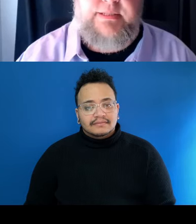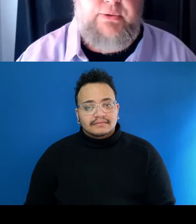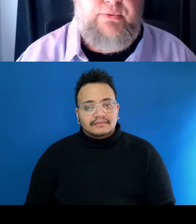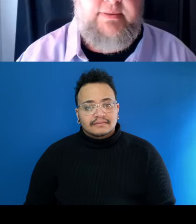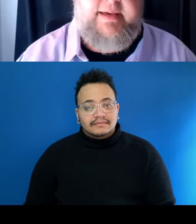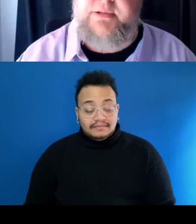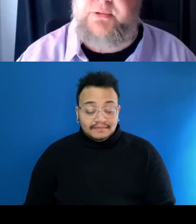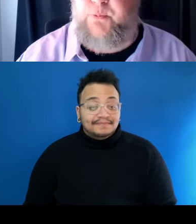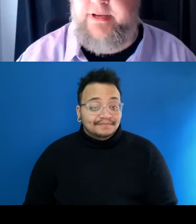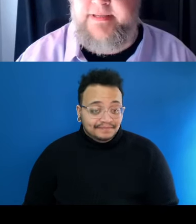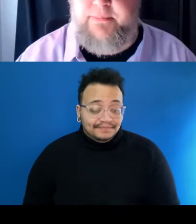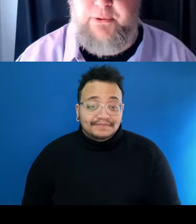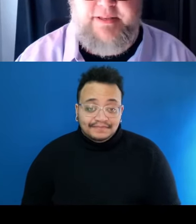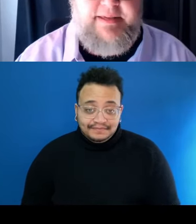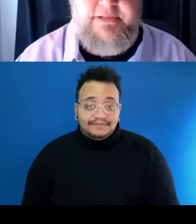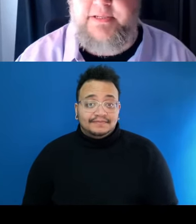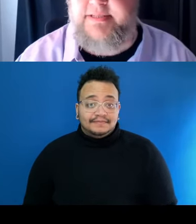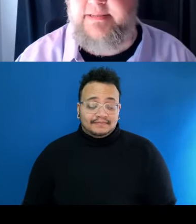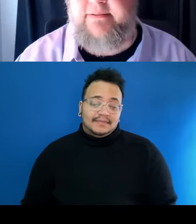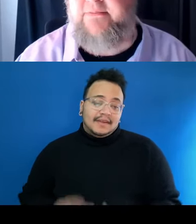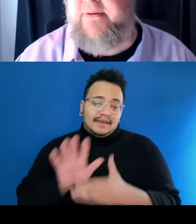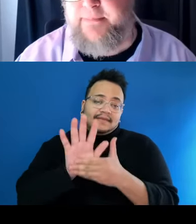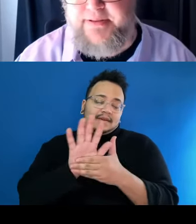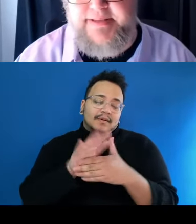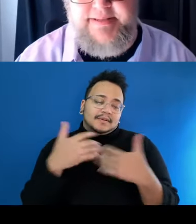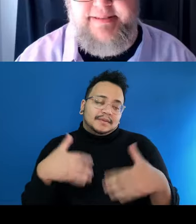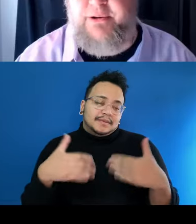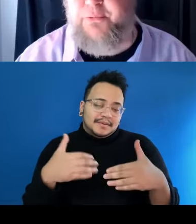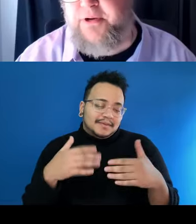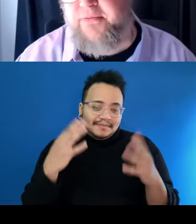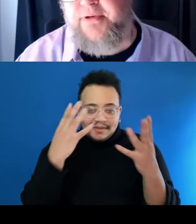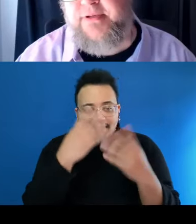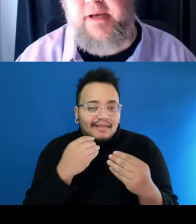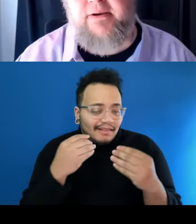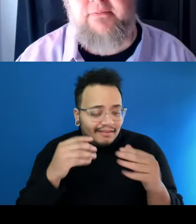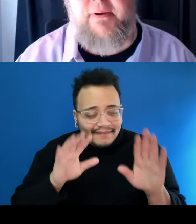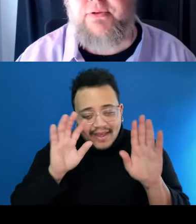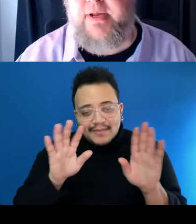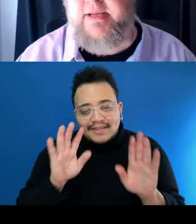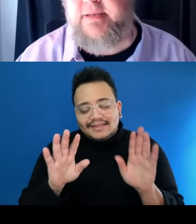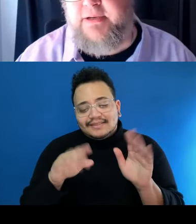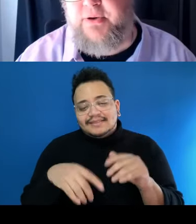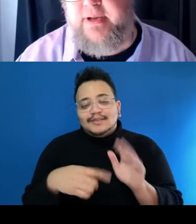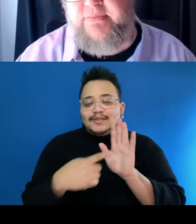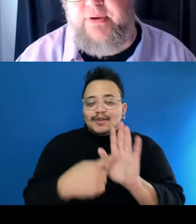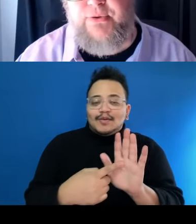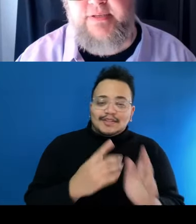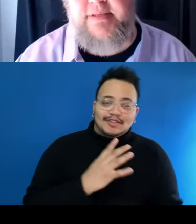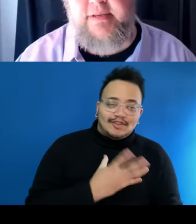So, that is one example which I think is just fabulous and wonderful of both trans and non-trans folks,